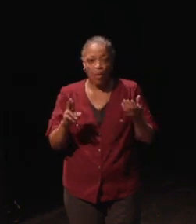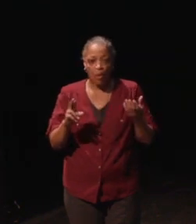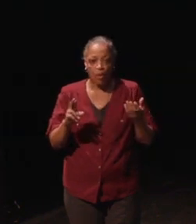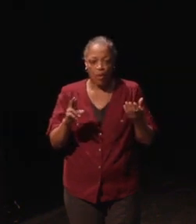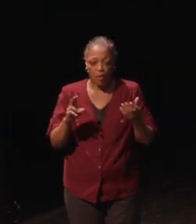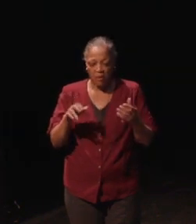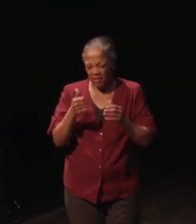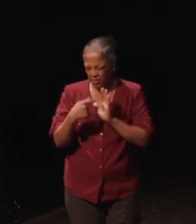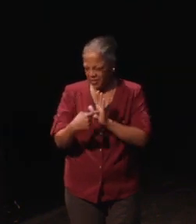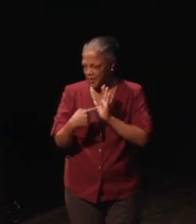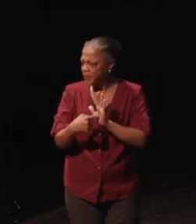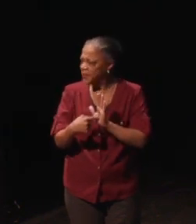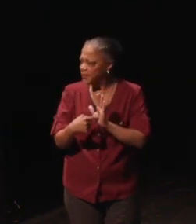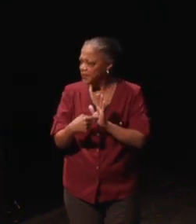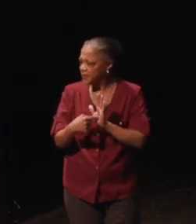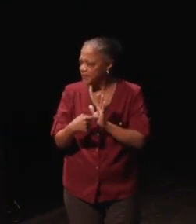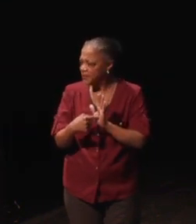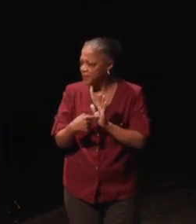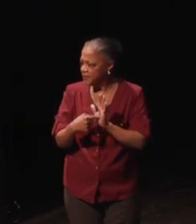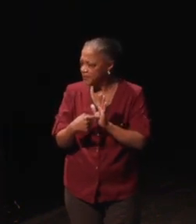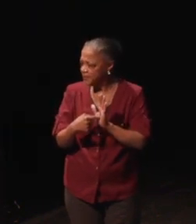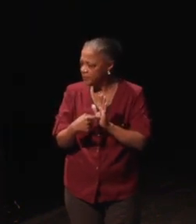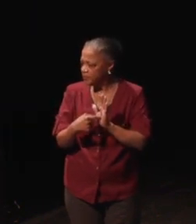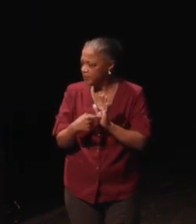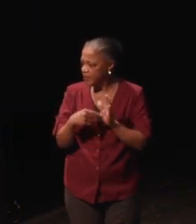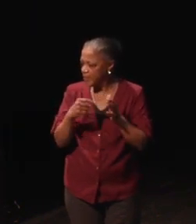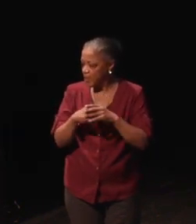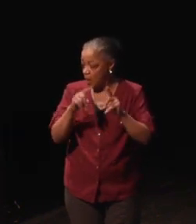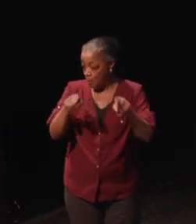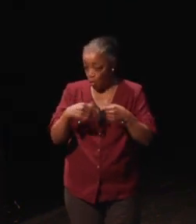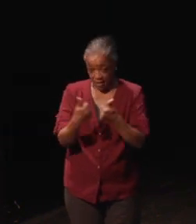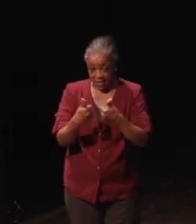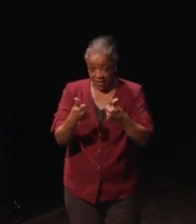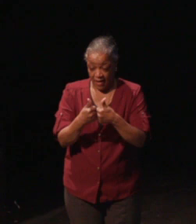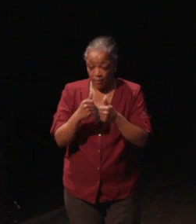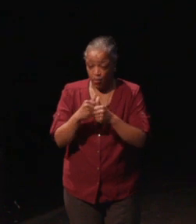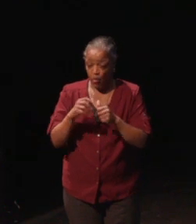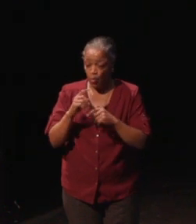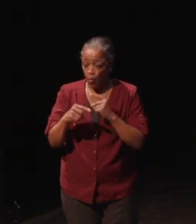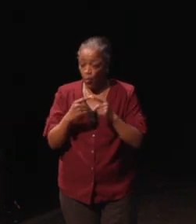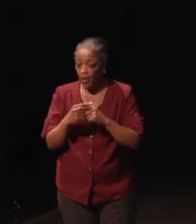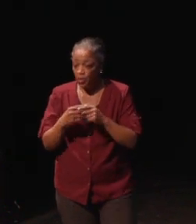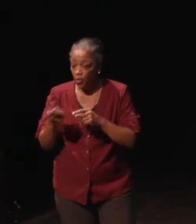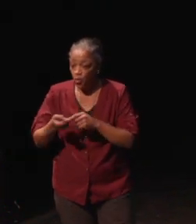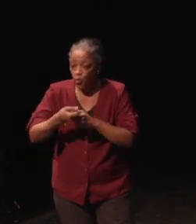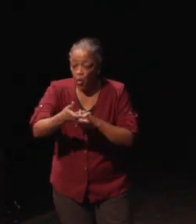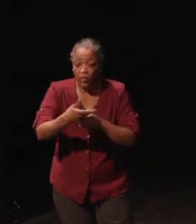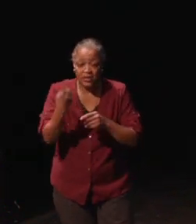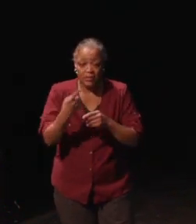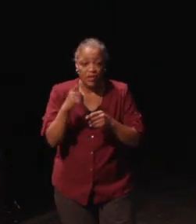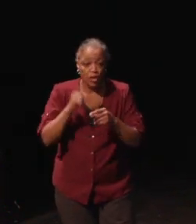Another example we did is, in the board game that we did when you rolled, something and you couldn't do move.